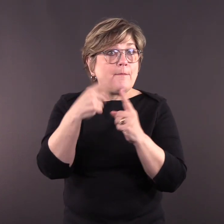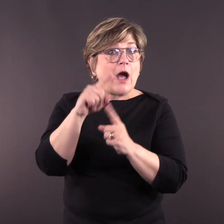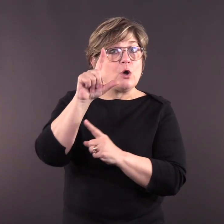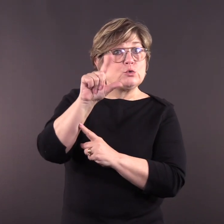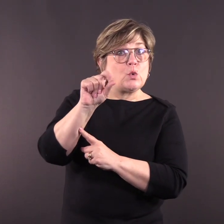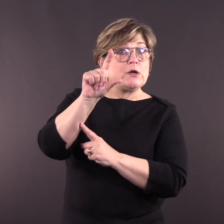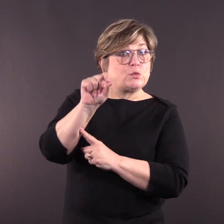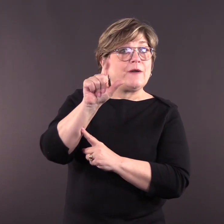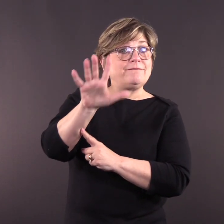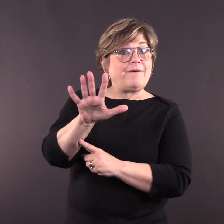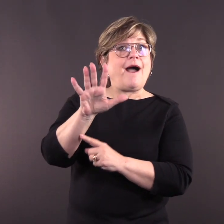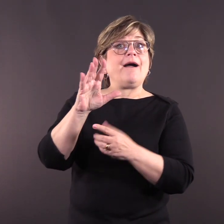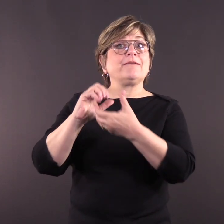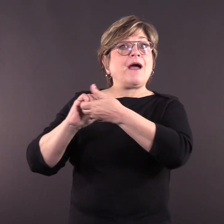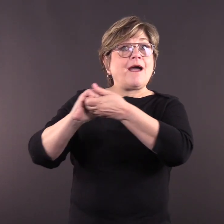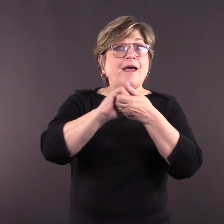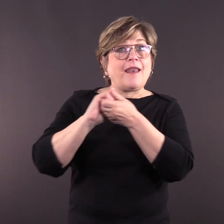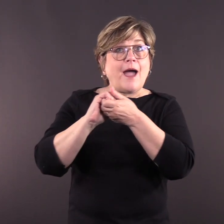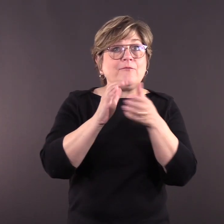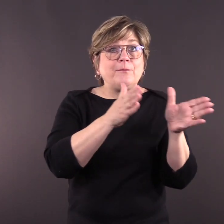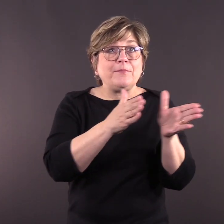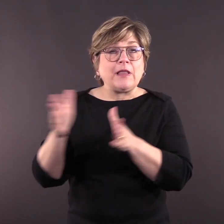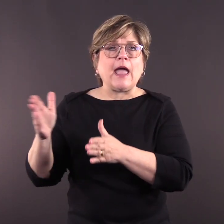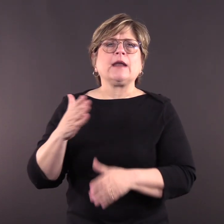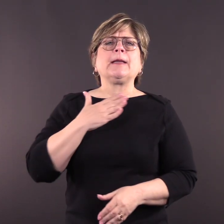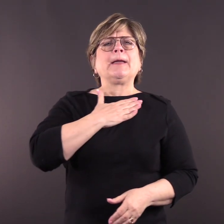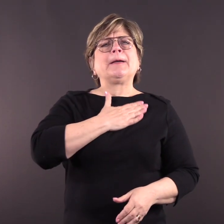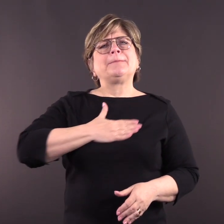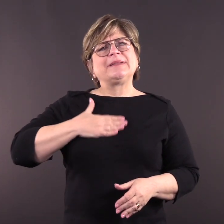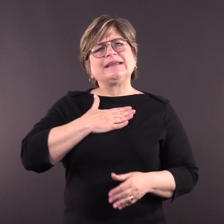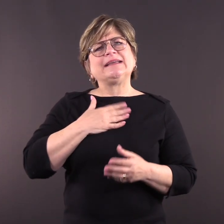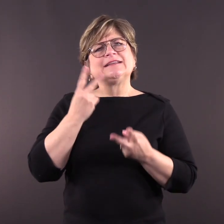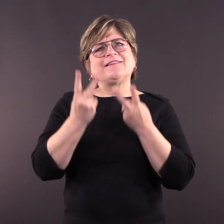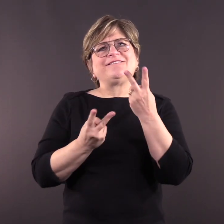To learn more about the 2025 Collaborative Plan,